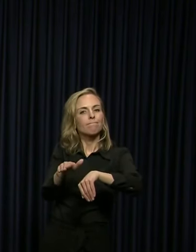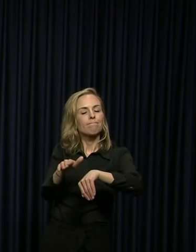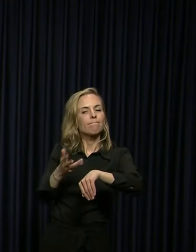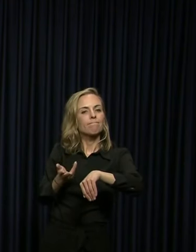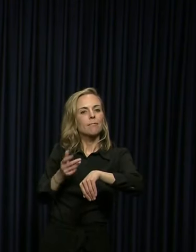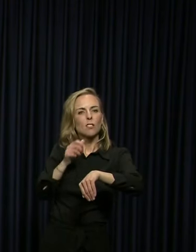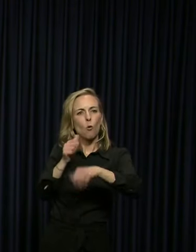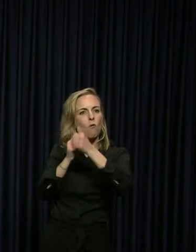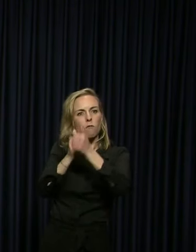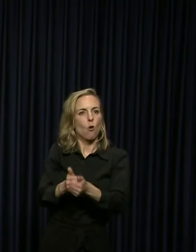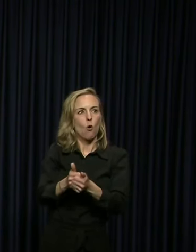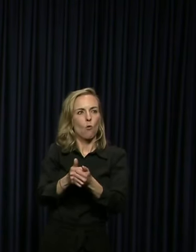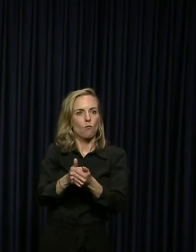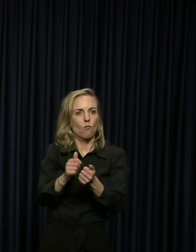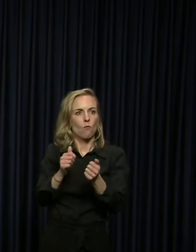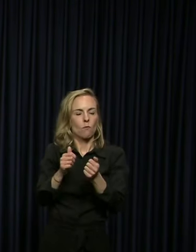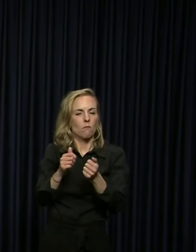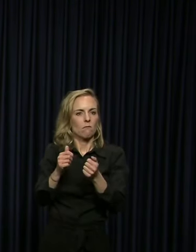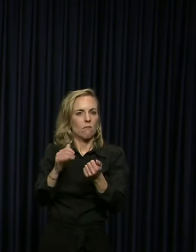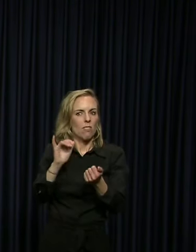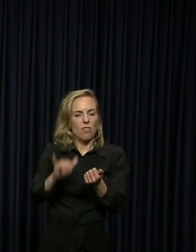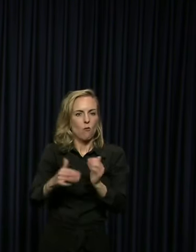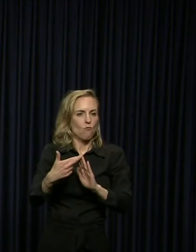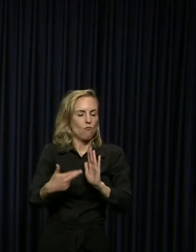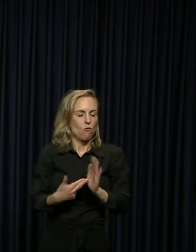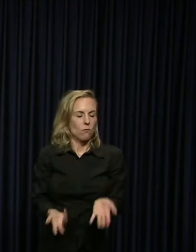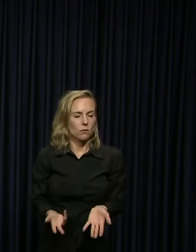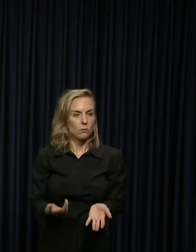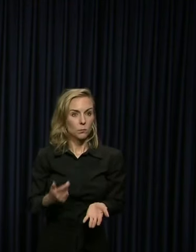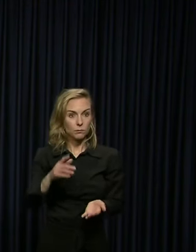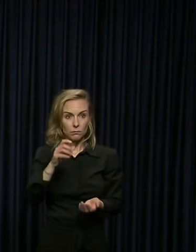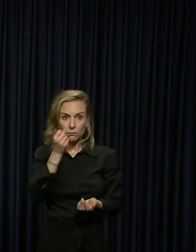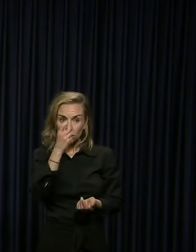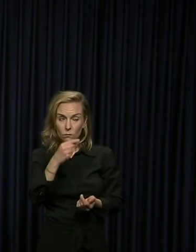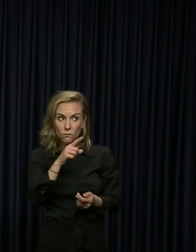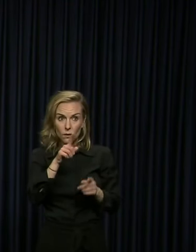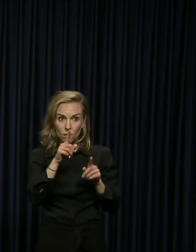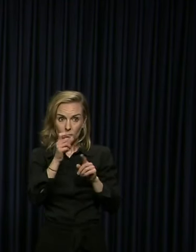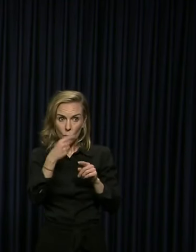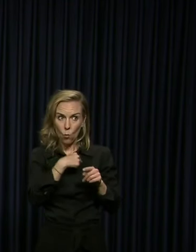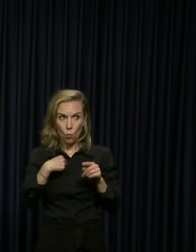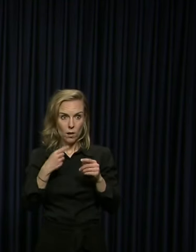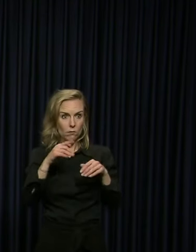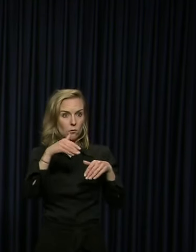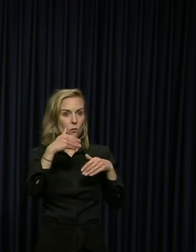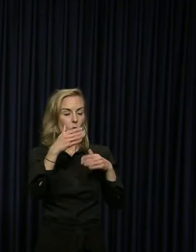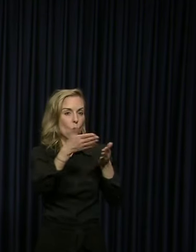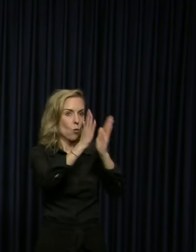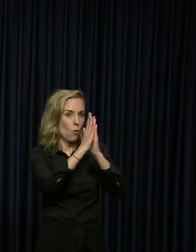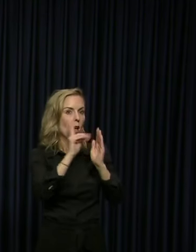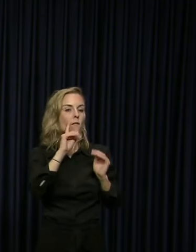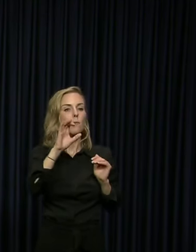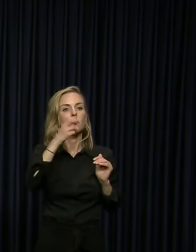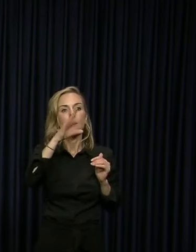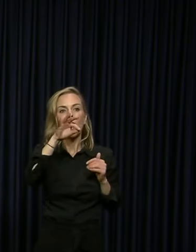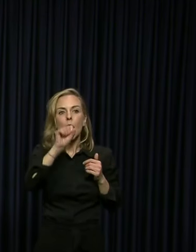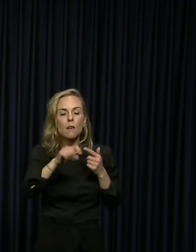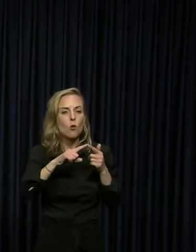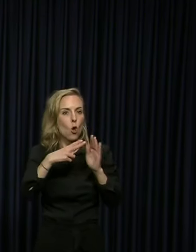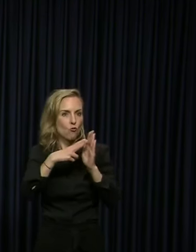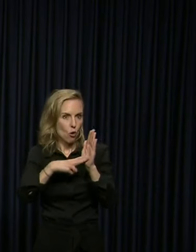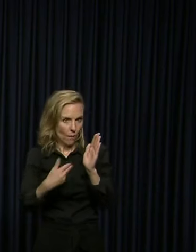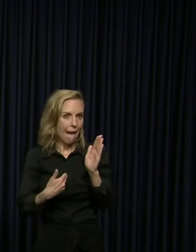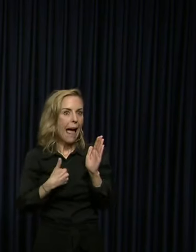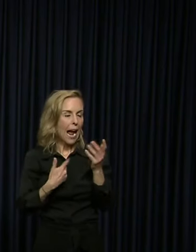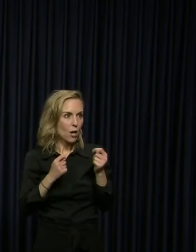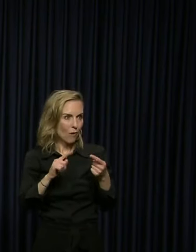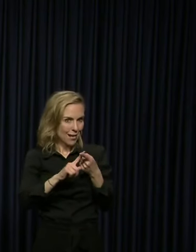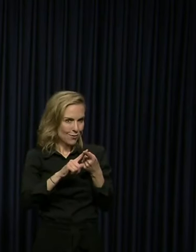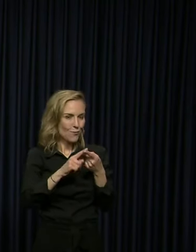CALLS FROM VIEWERS ON HOW -- AND